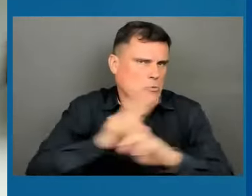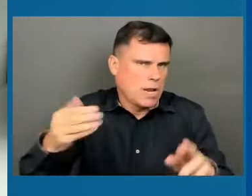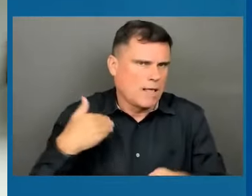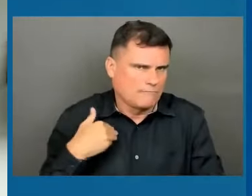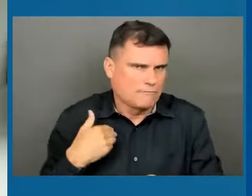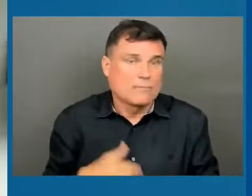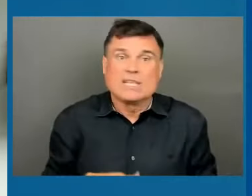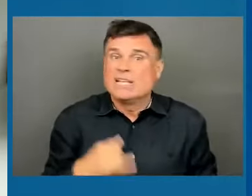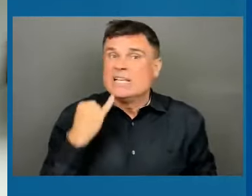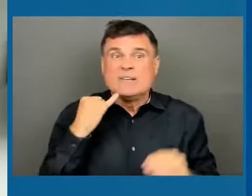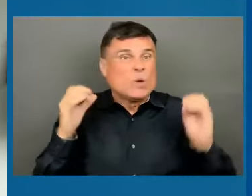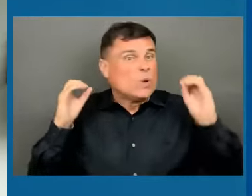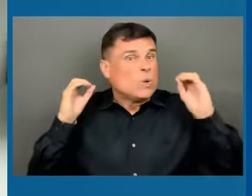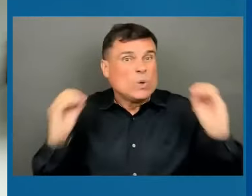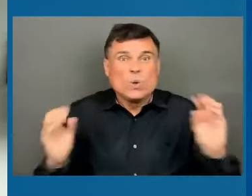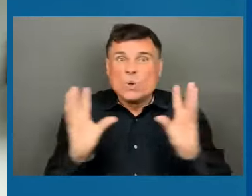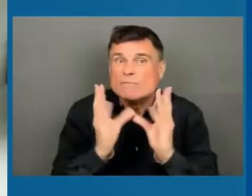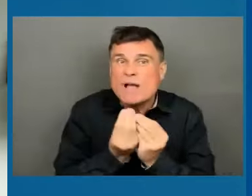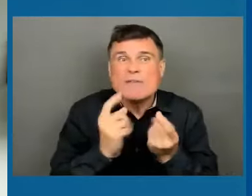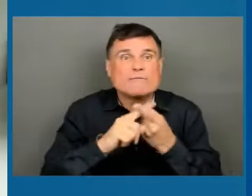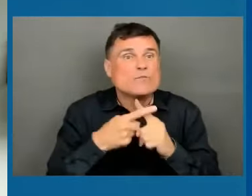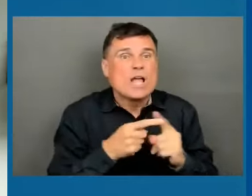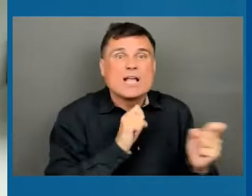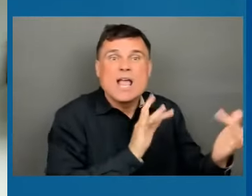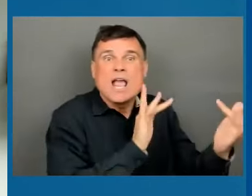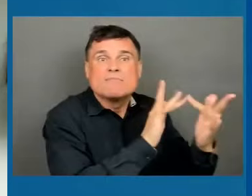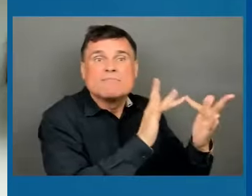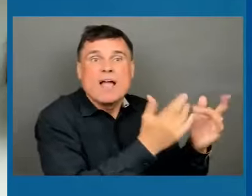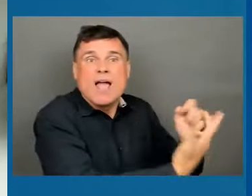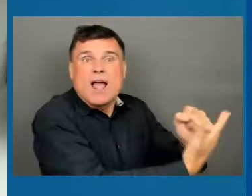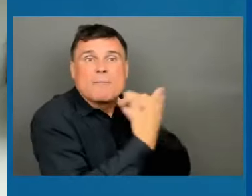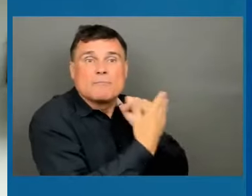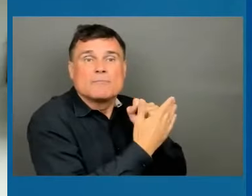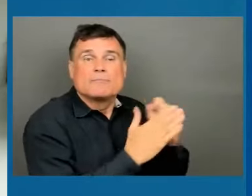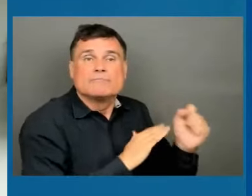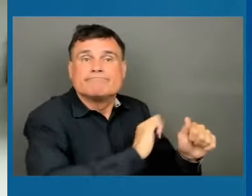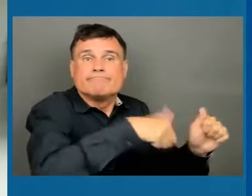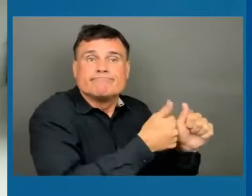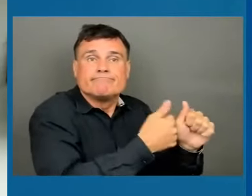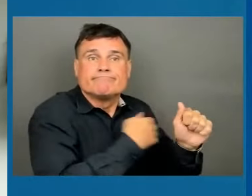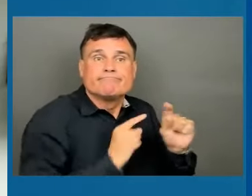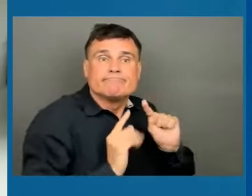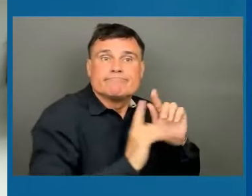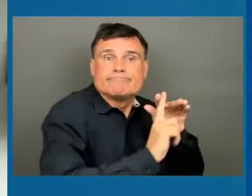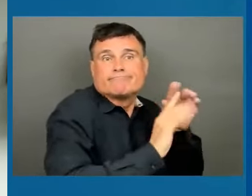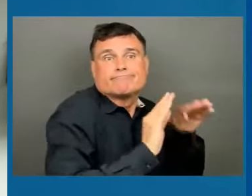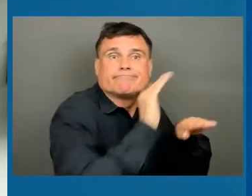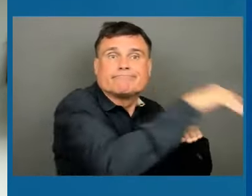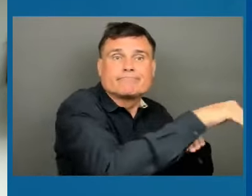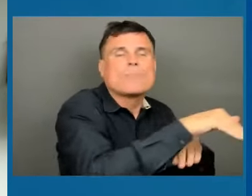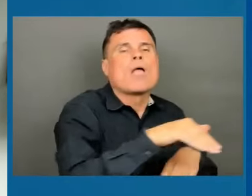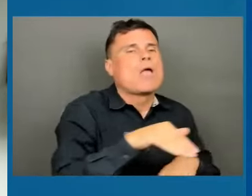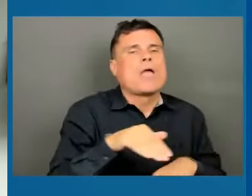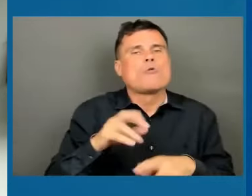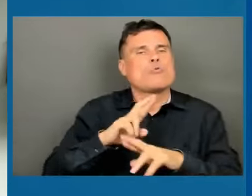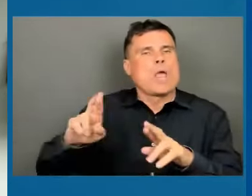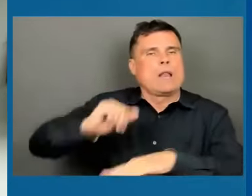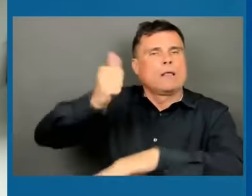like to provide today. Another key message is that we are in regular contact with communities